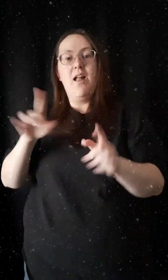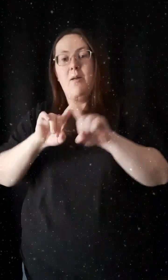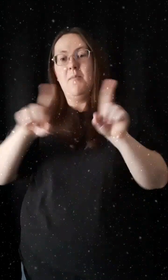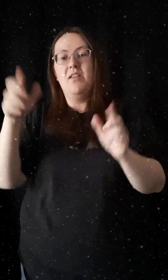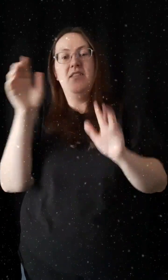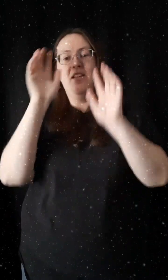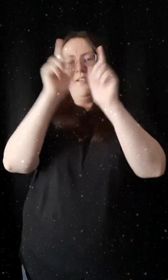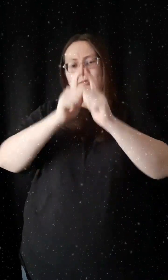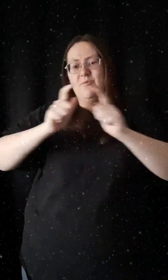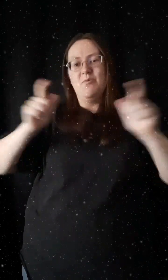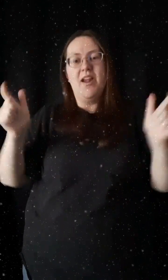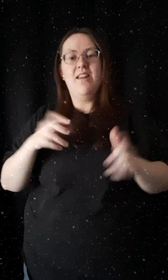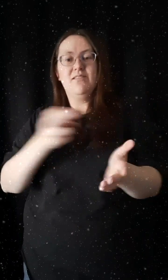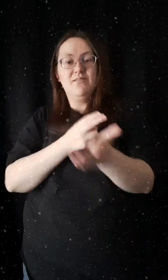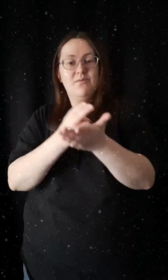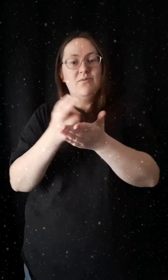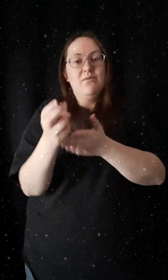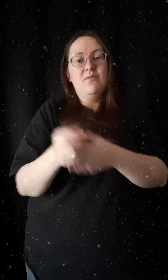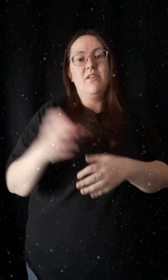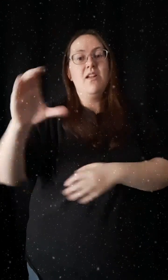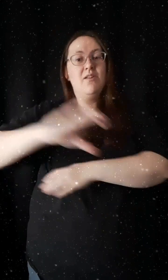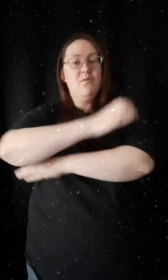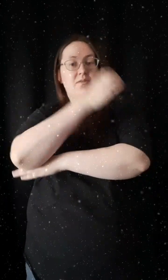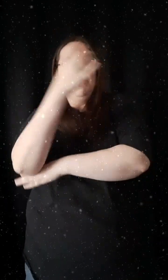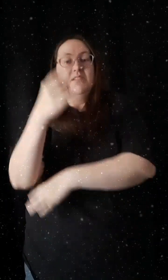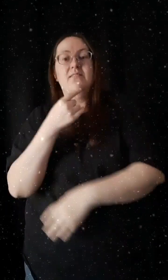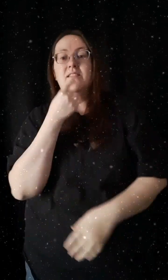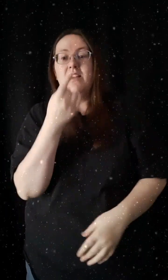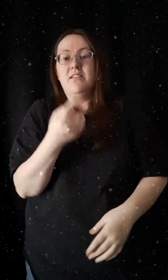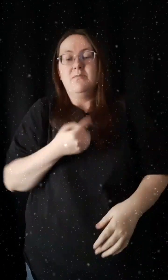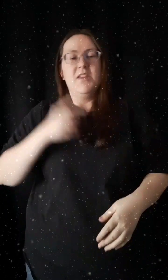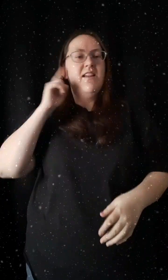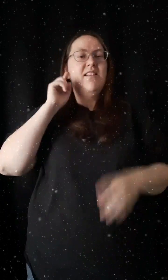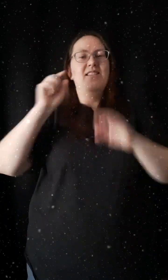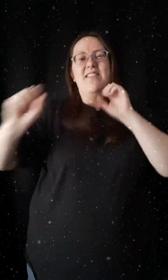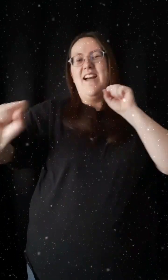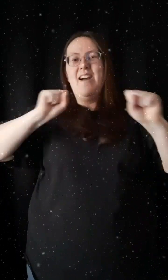But the greatest truth Christmas tells me loud and clear